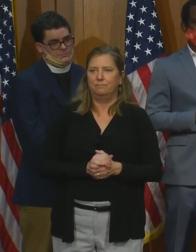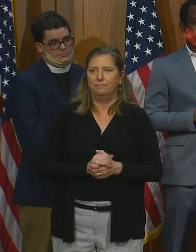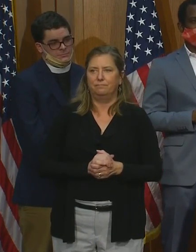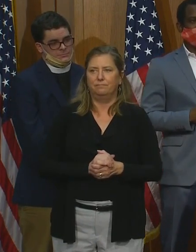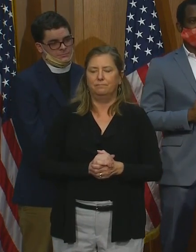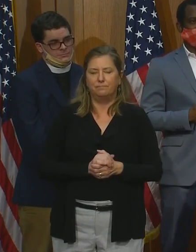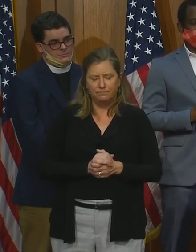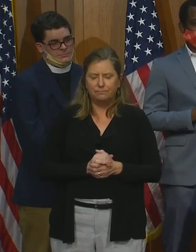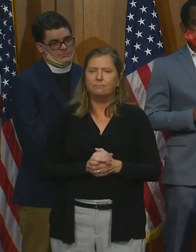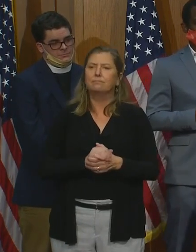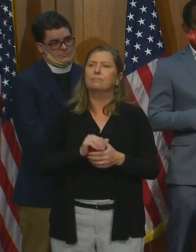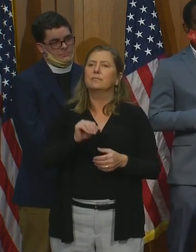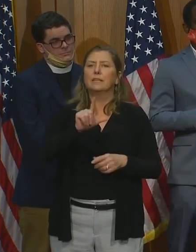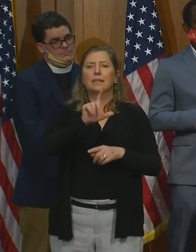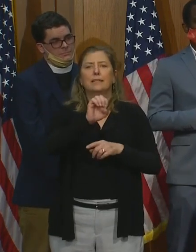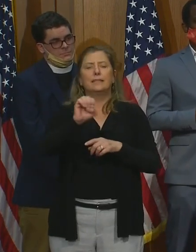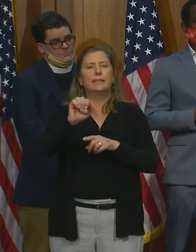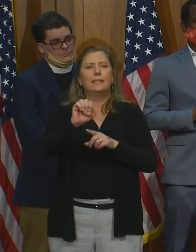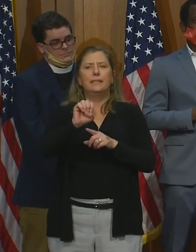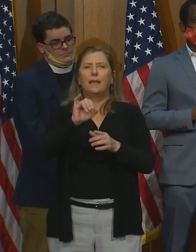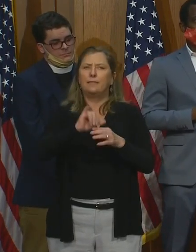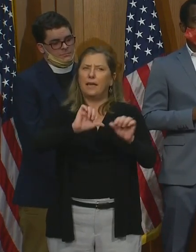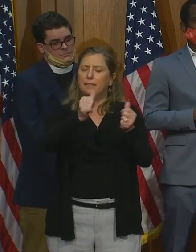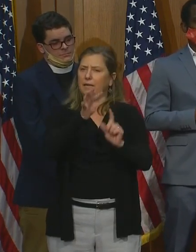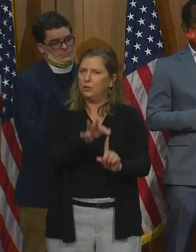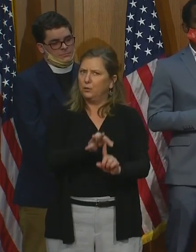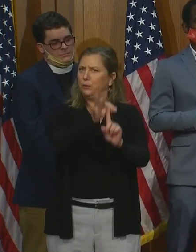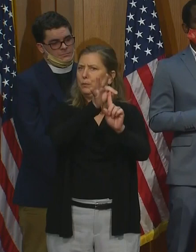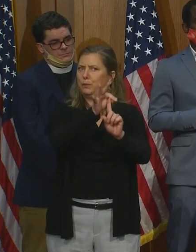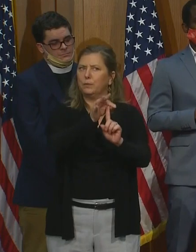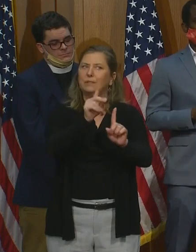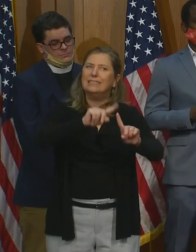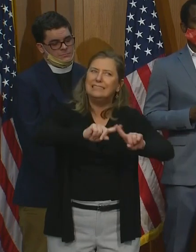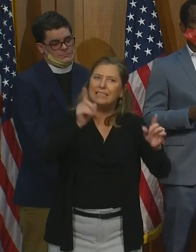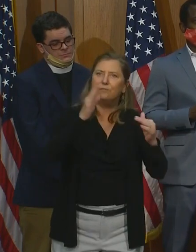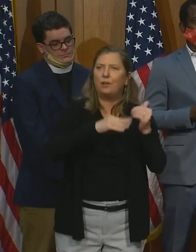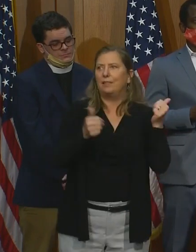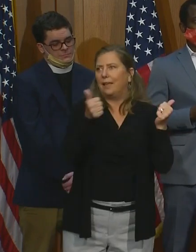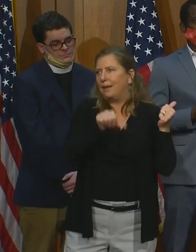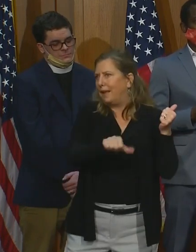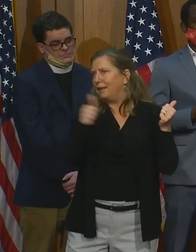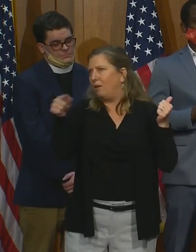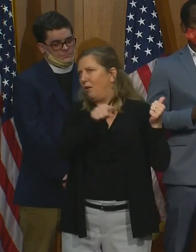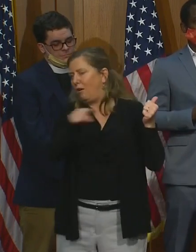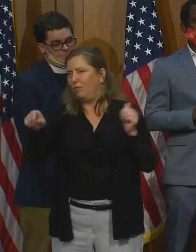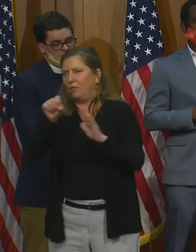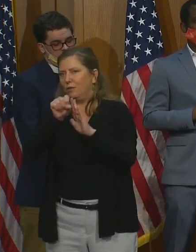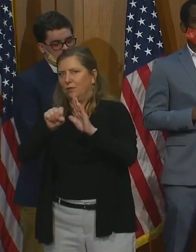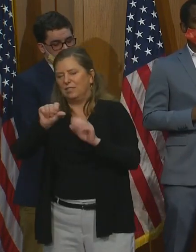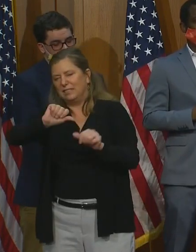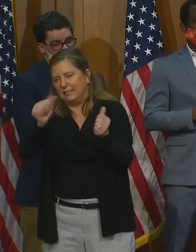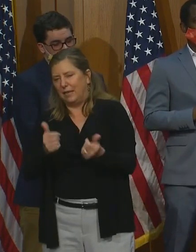GOING TO DO THE RIGHT THING. BUT THE LEAST STATUTE IS